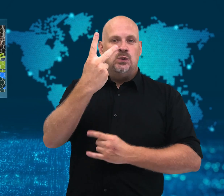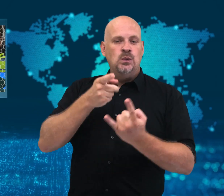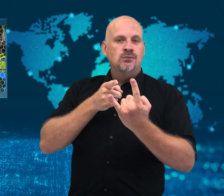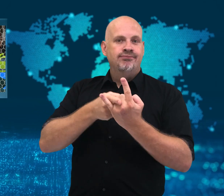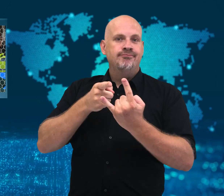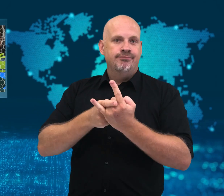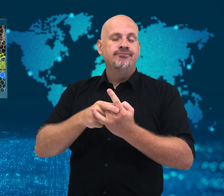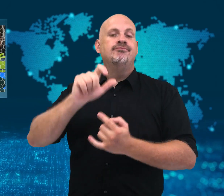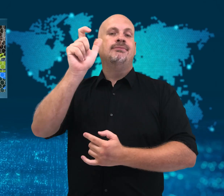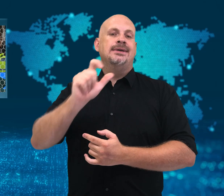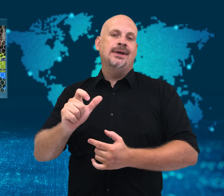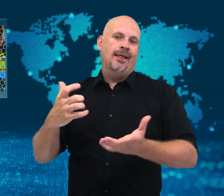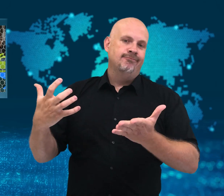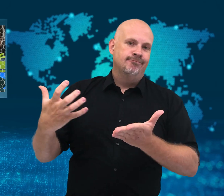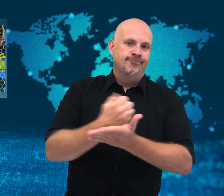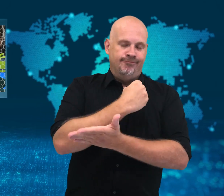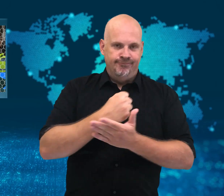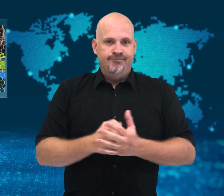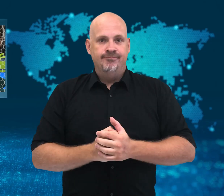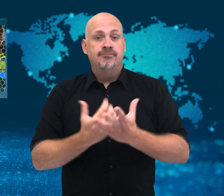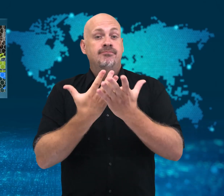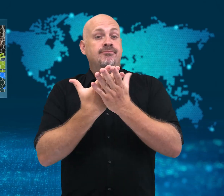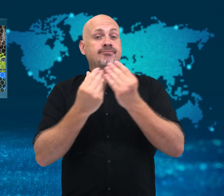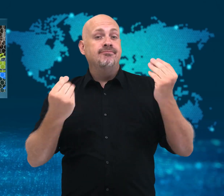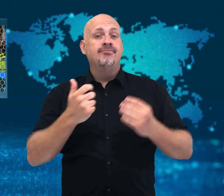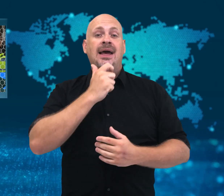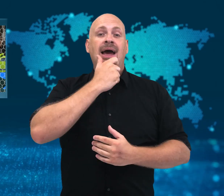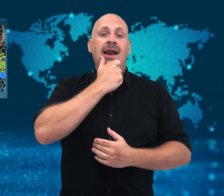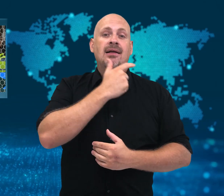PK’s score was 3 to 2.